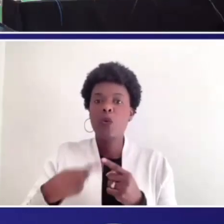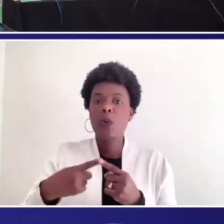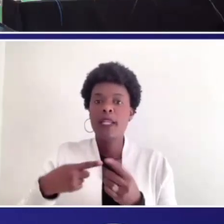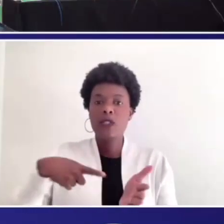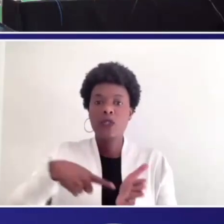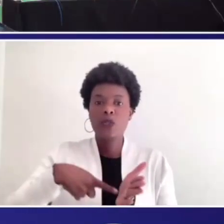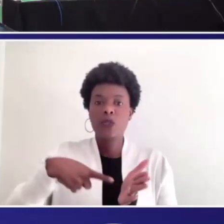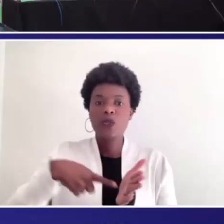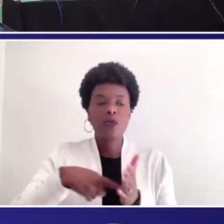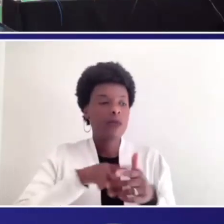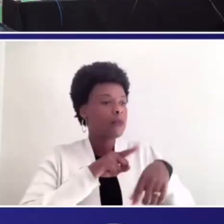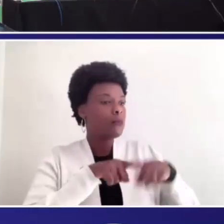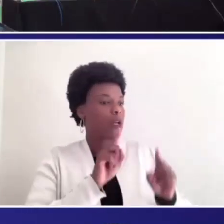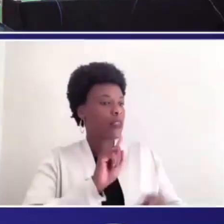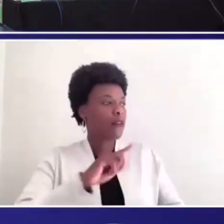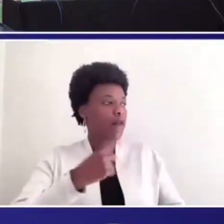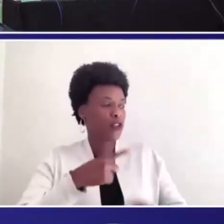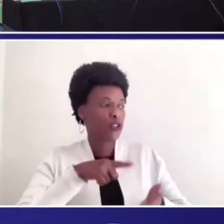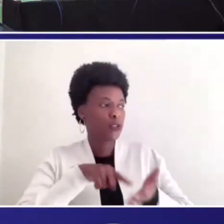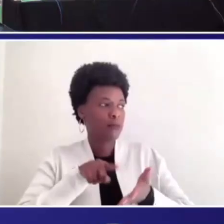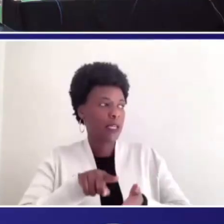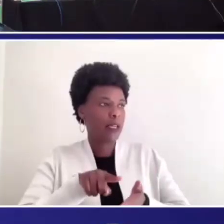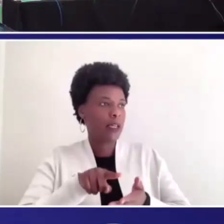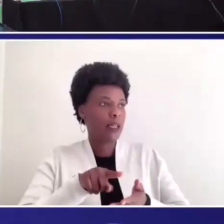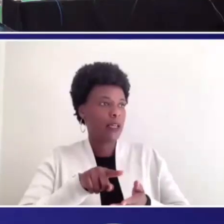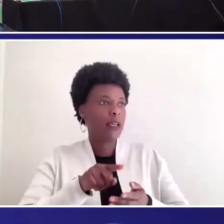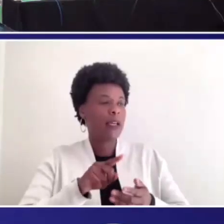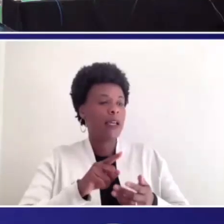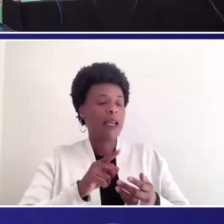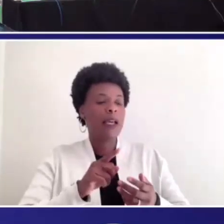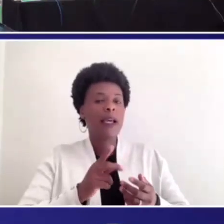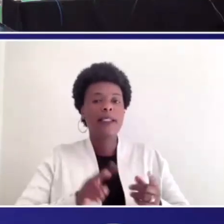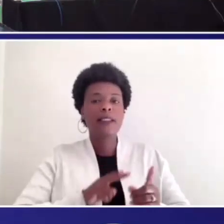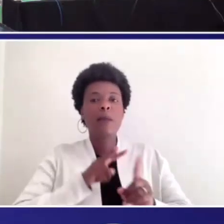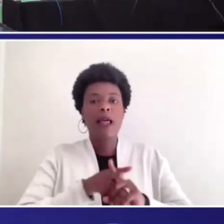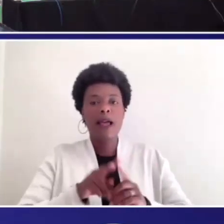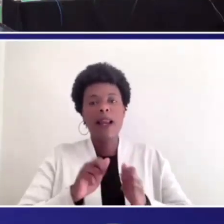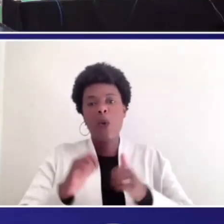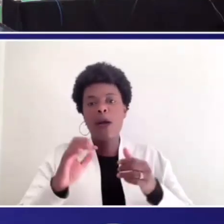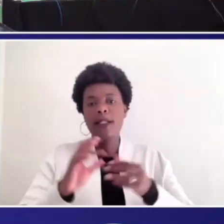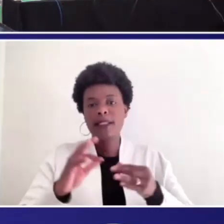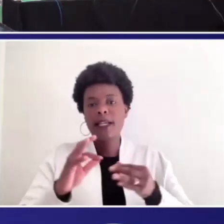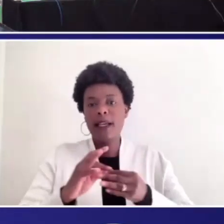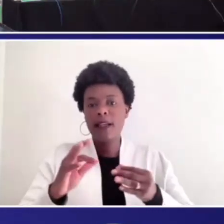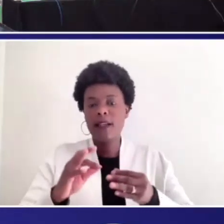The first payment of $300 is applied the way I said. But because they're making, they're making an on-time payment for